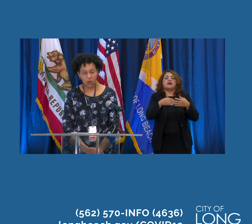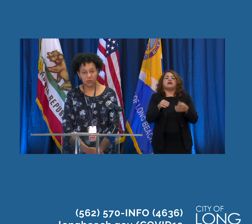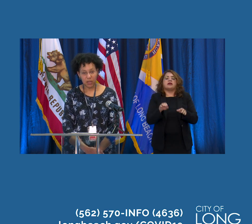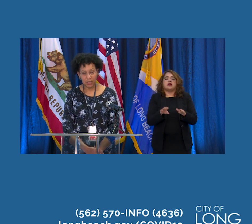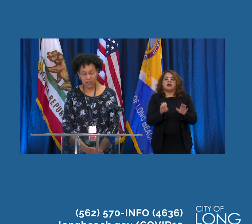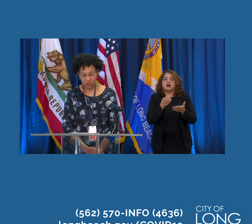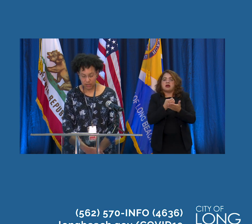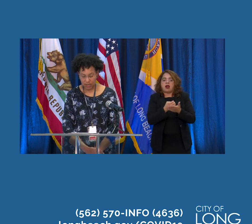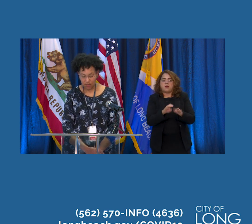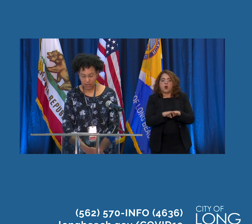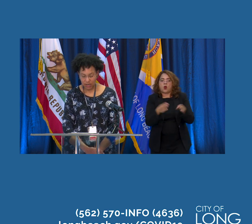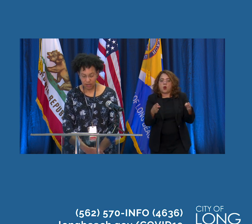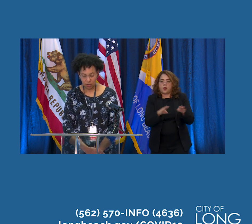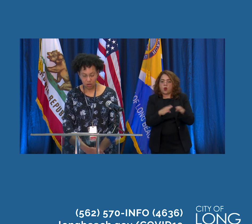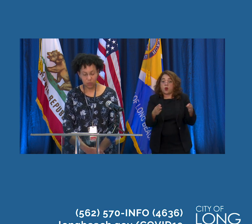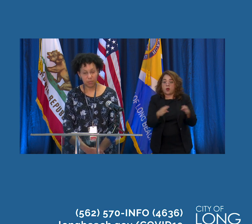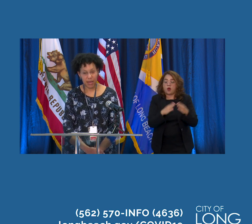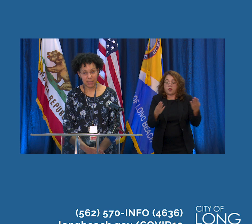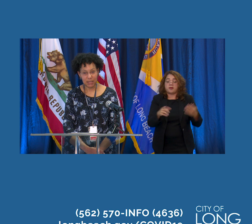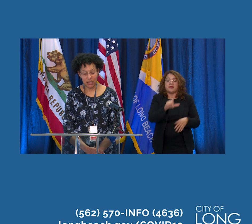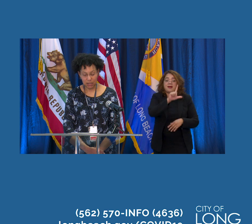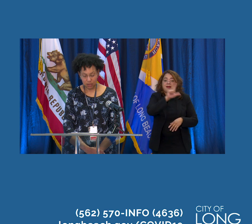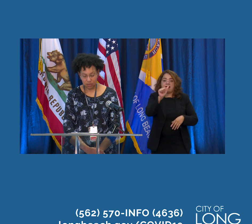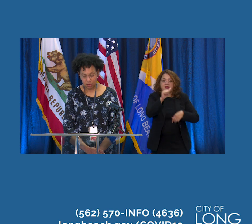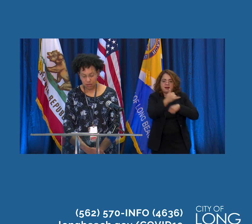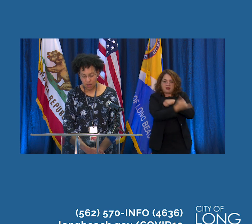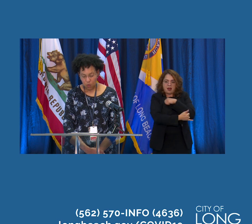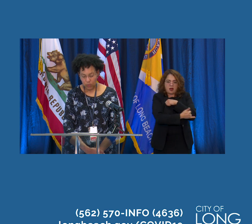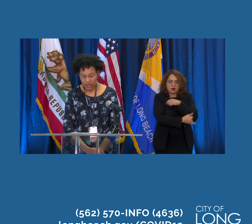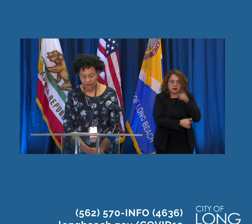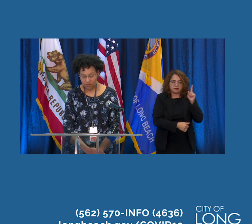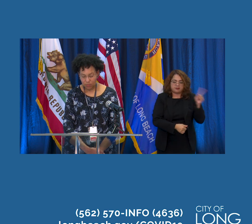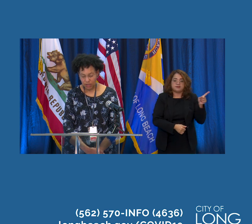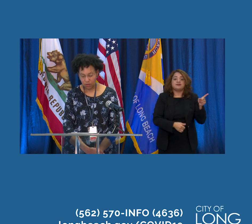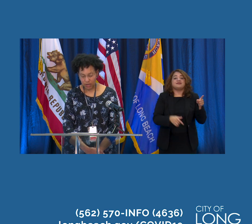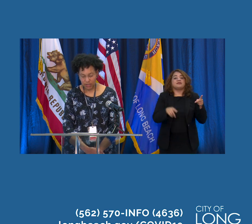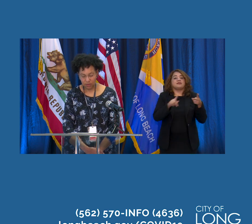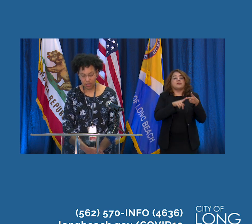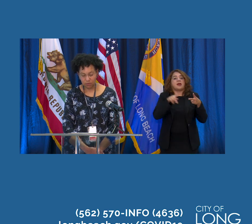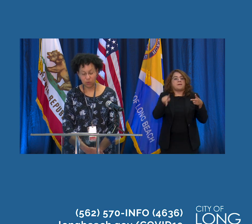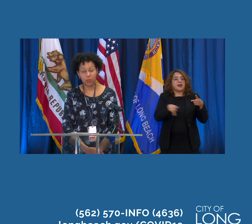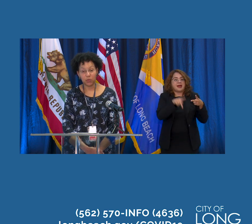As part of Los Angeles County, and along with Pasadena, we have to meet criteria for both